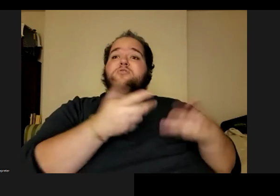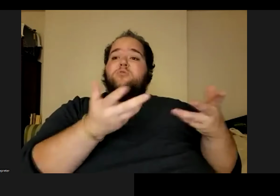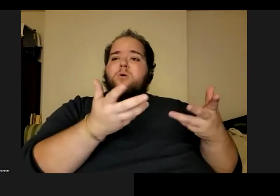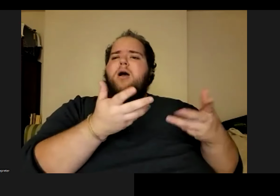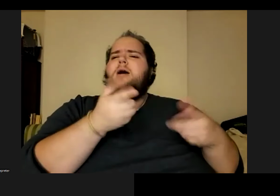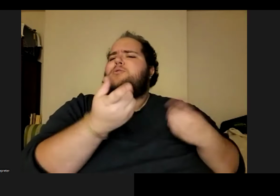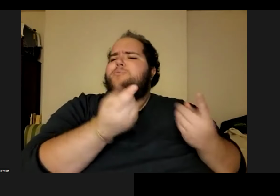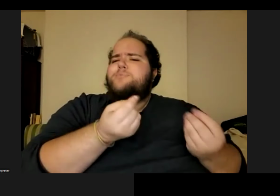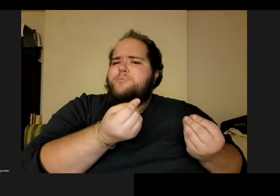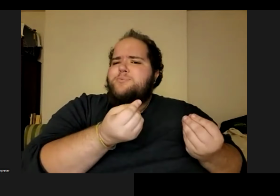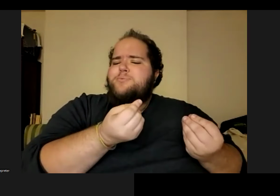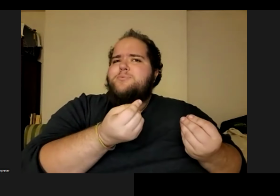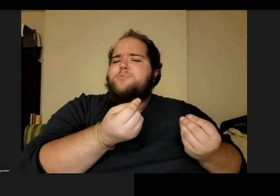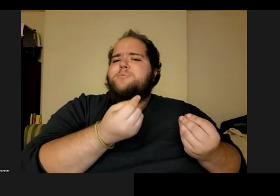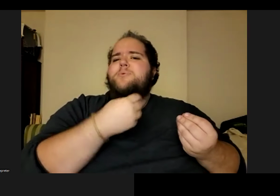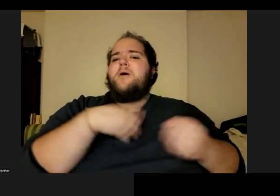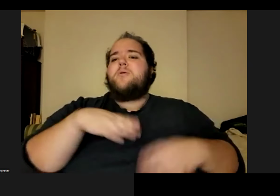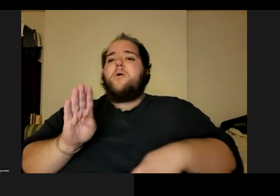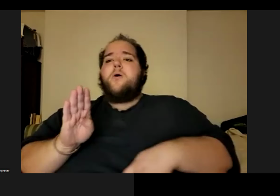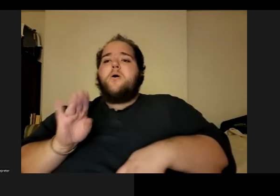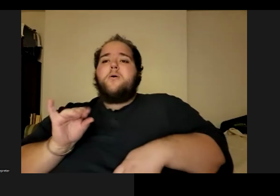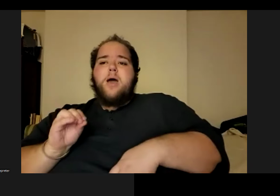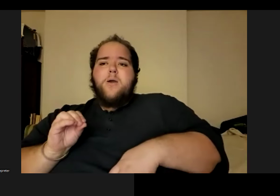Where in like your artist bio, you're meeting the artist